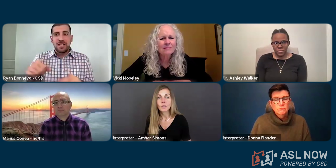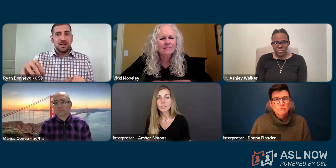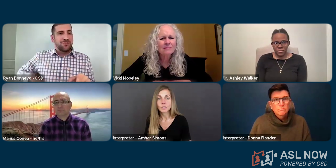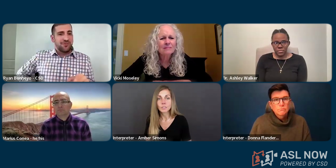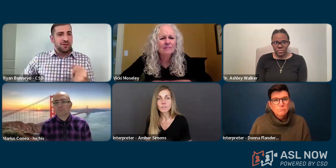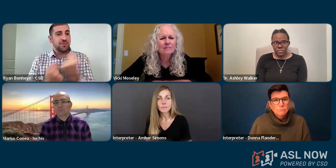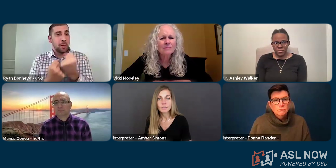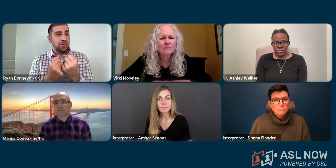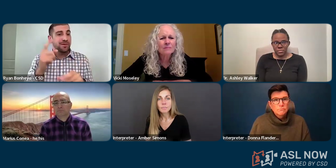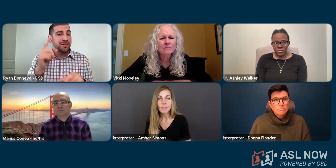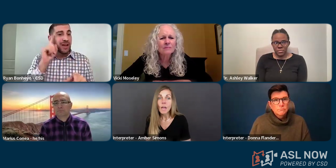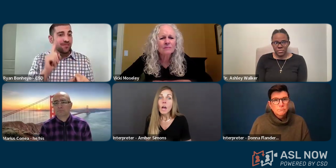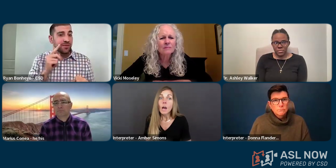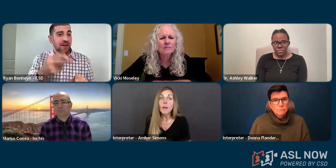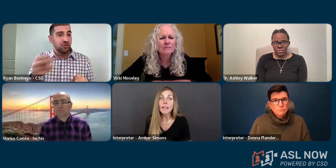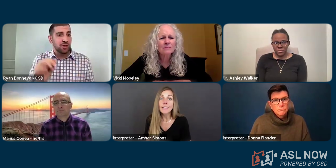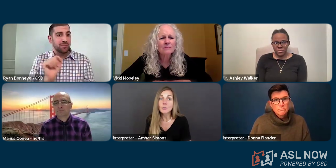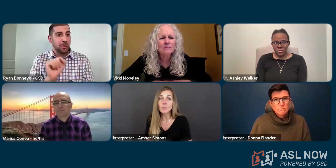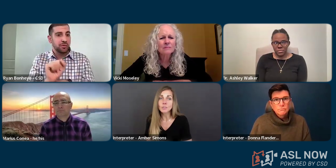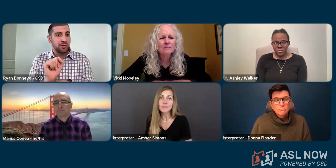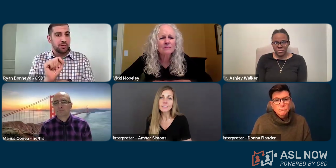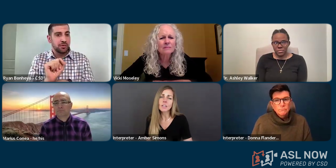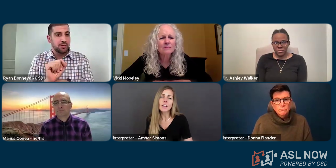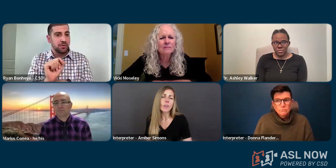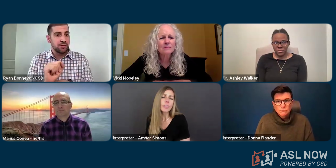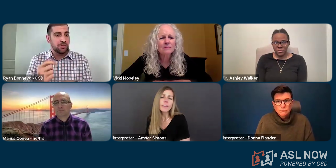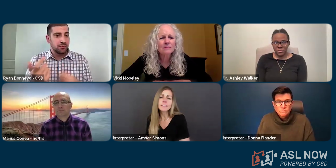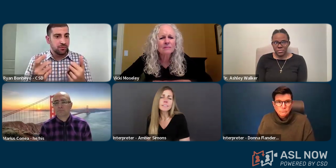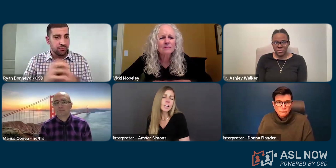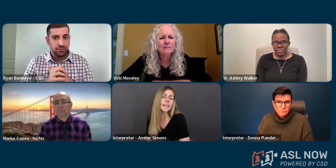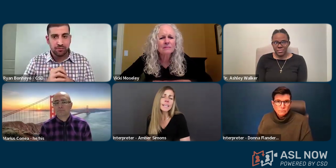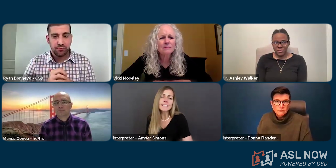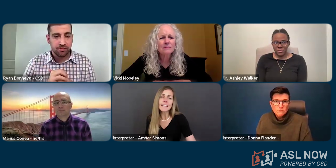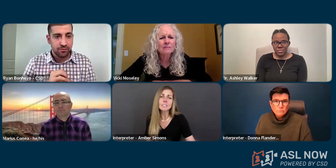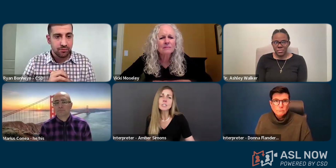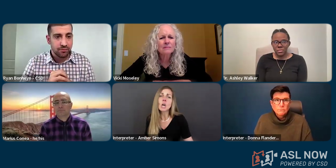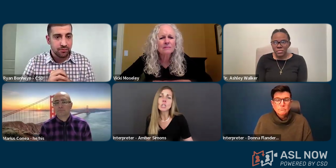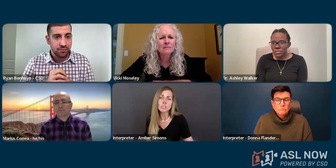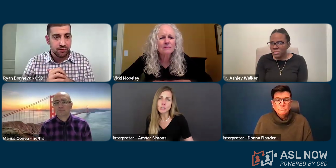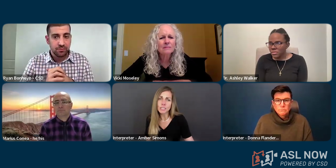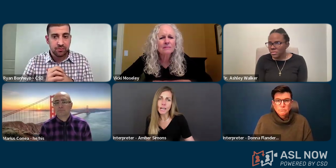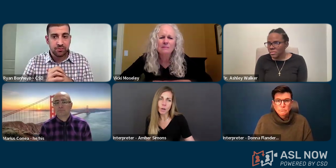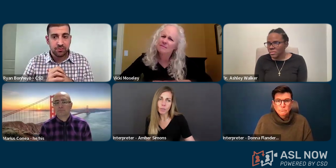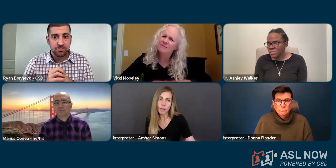So true. Okay. Next question is are there any technology out there